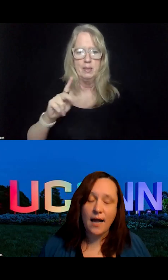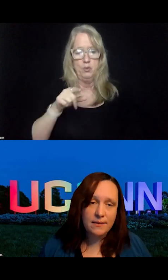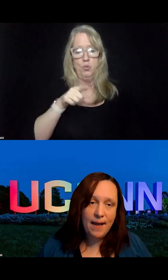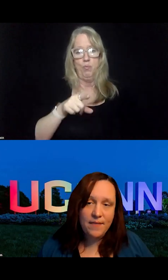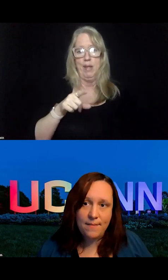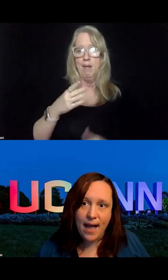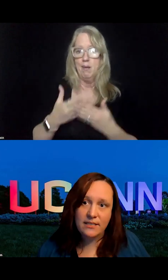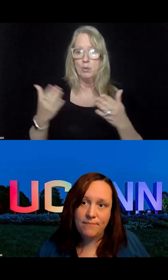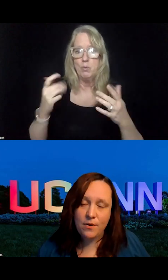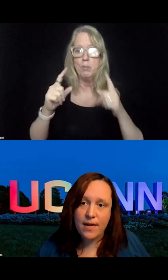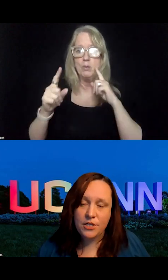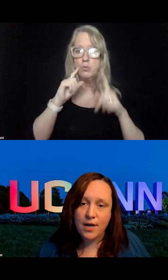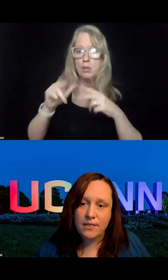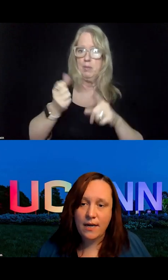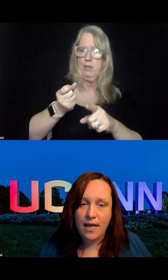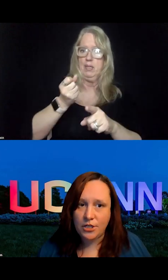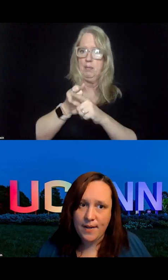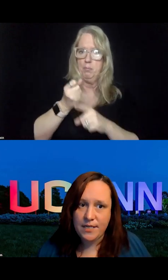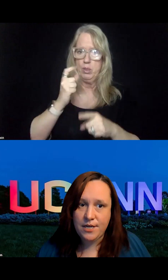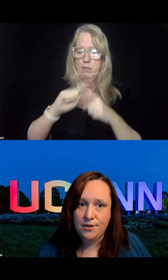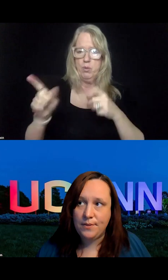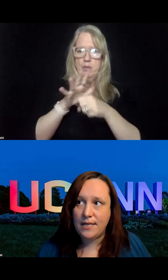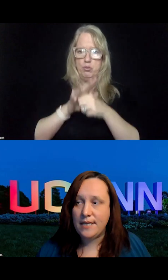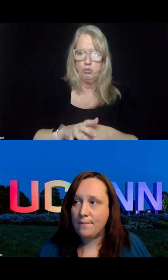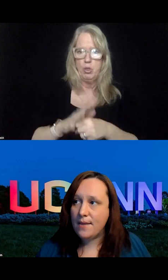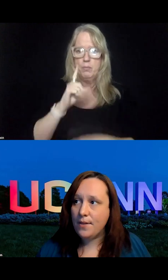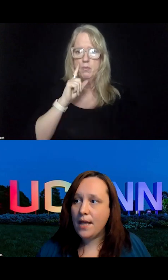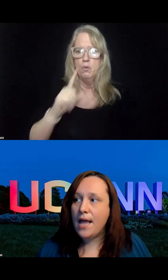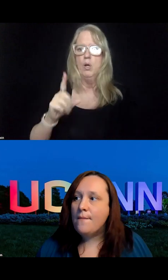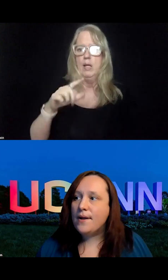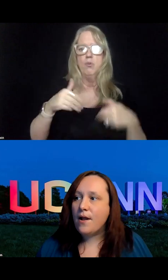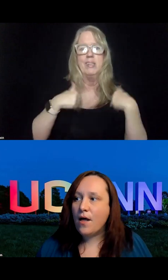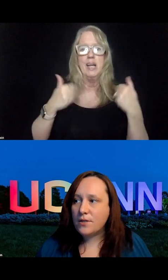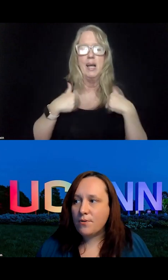IT TALKS ABOUT THE MINORITY STRESS ON LGBTQ PEOPLE AND IT